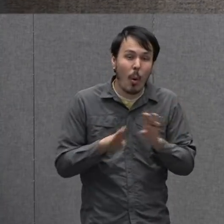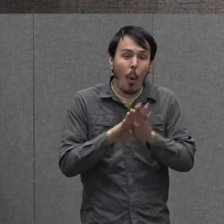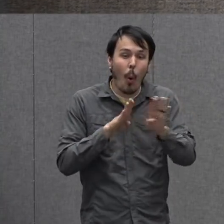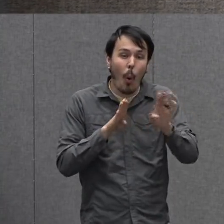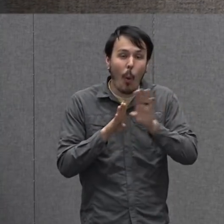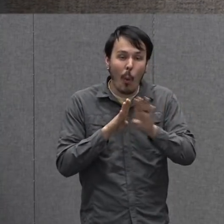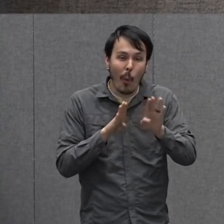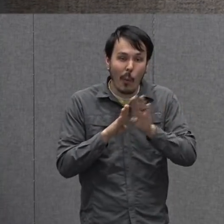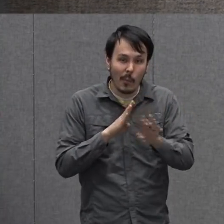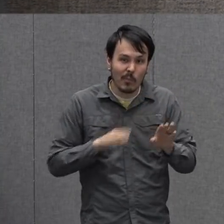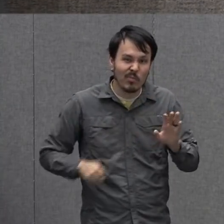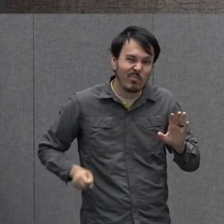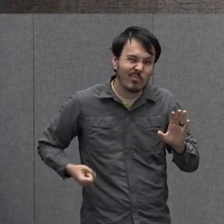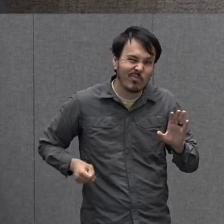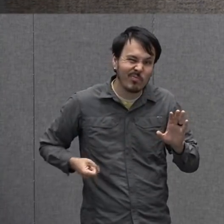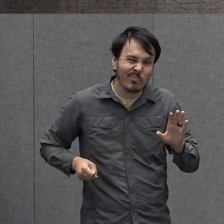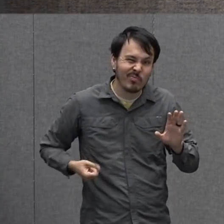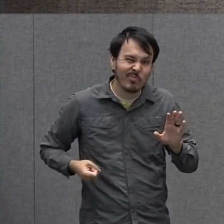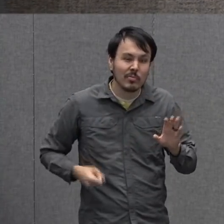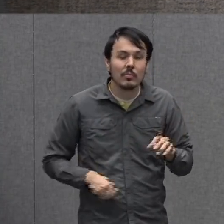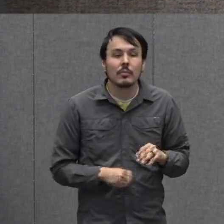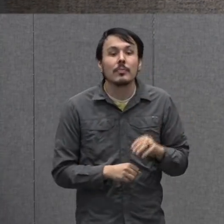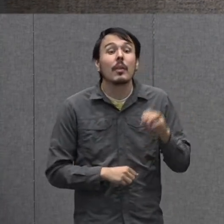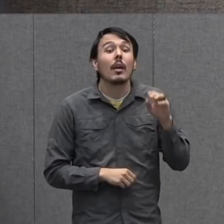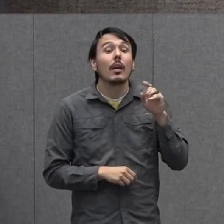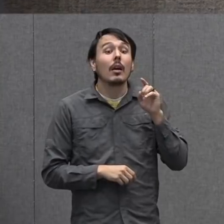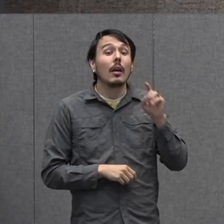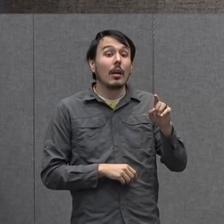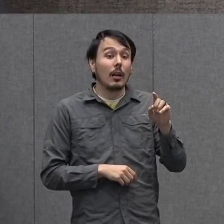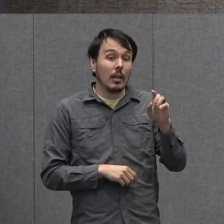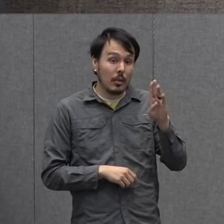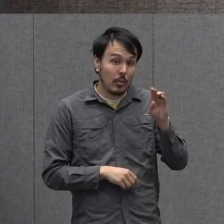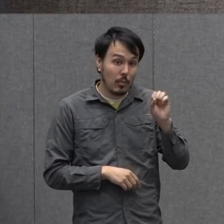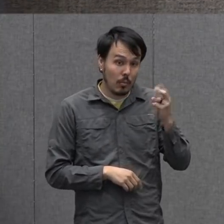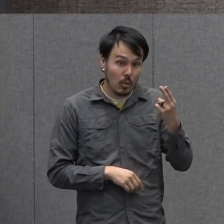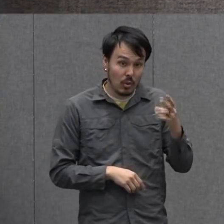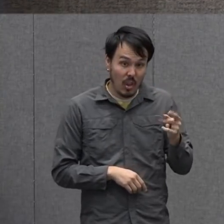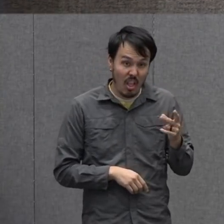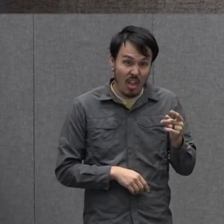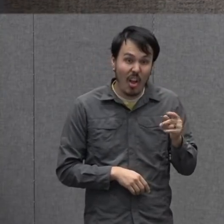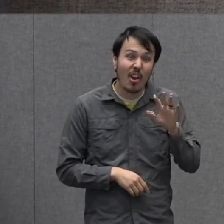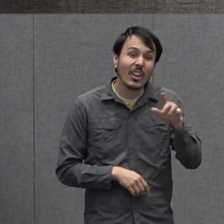Butch Aggie bared her teeth, but Lily Laceby went on dreaming.